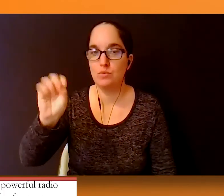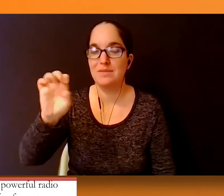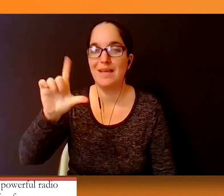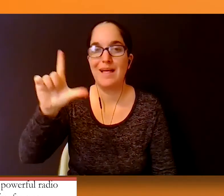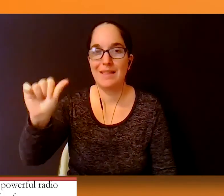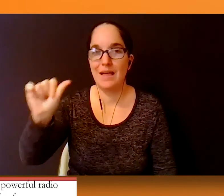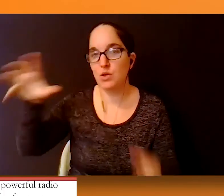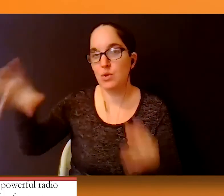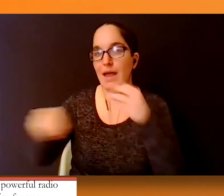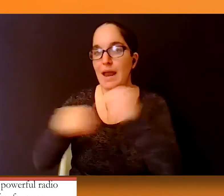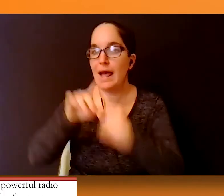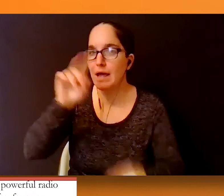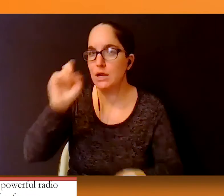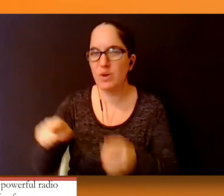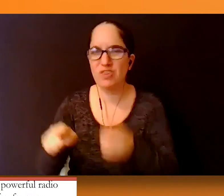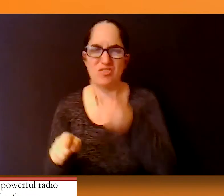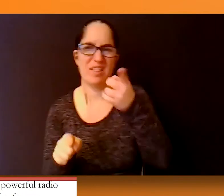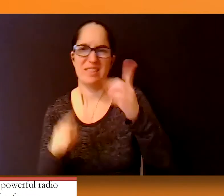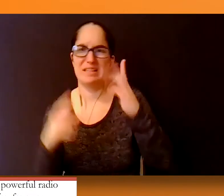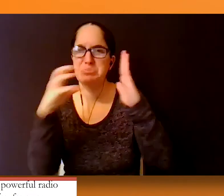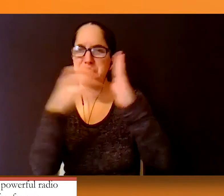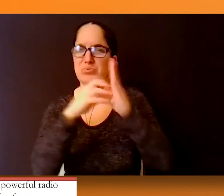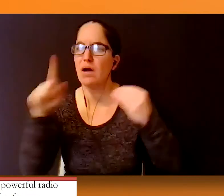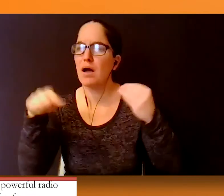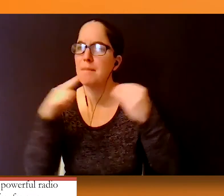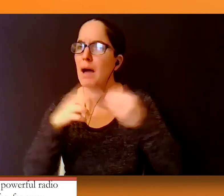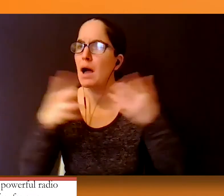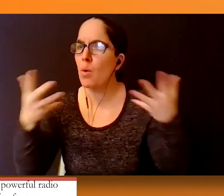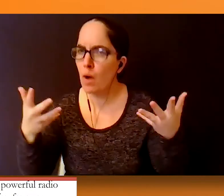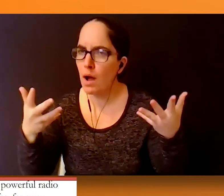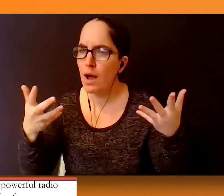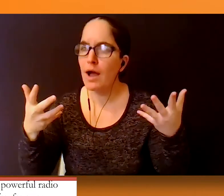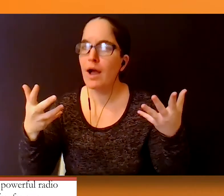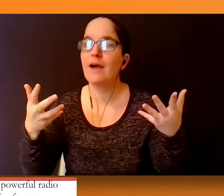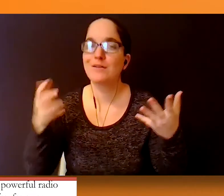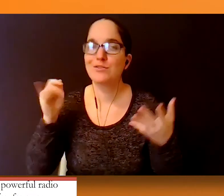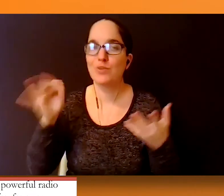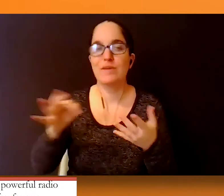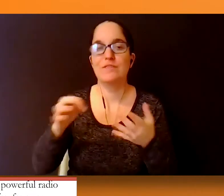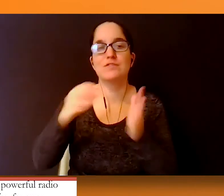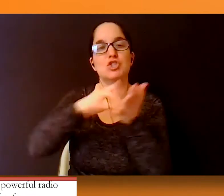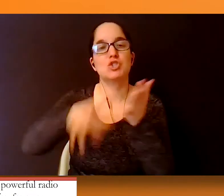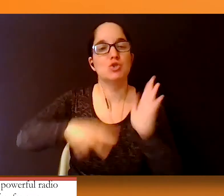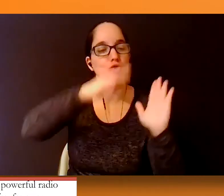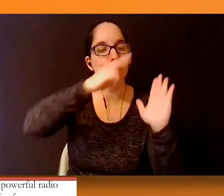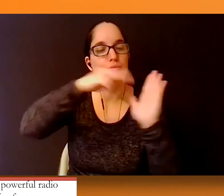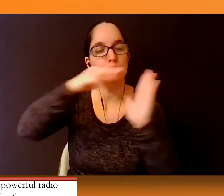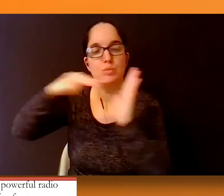but you can write little, you know, questions like "What do you think this passage is about?" and have them stop and write